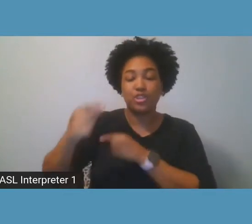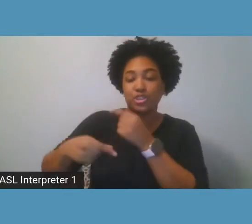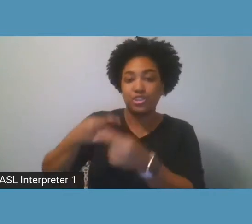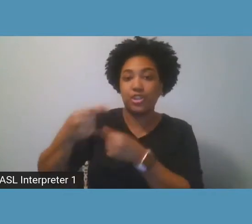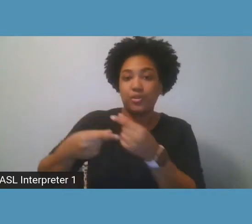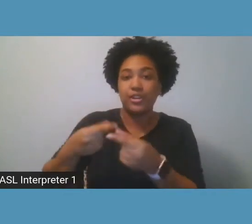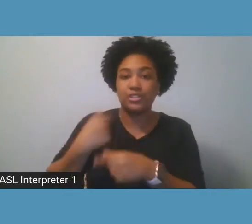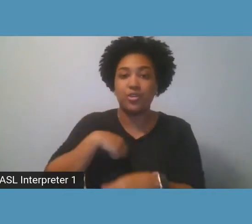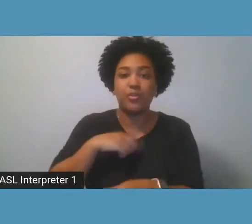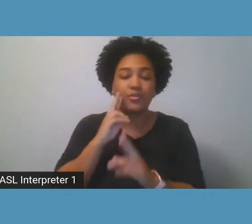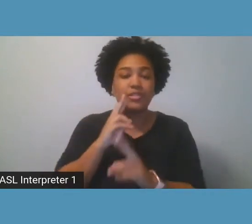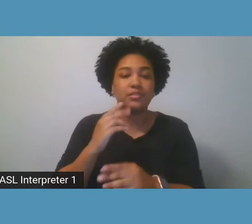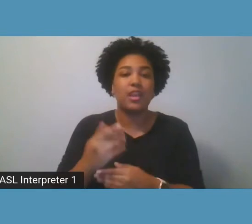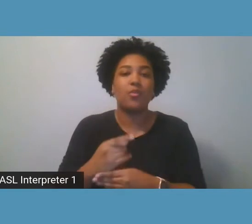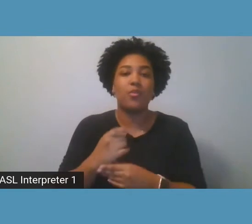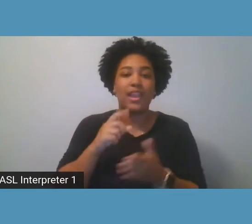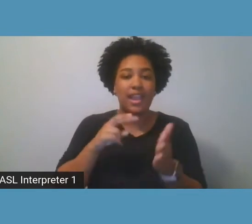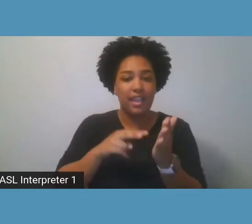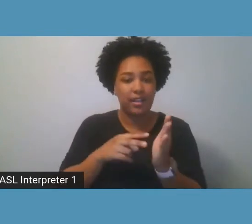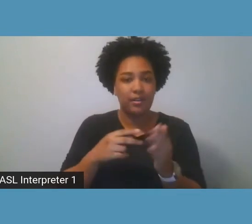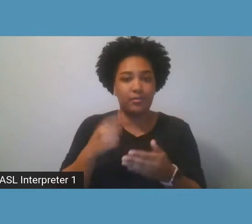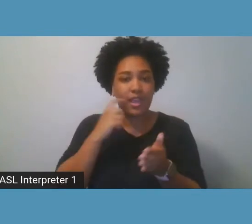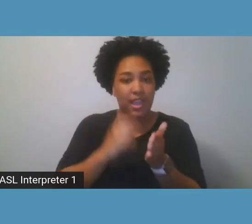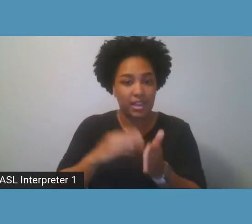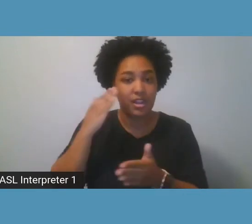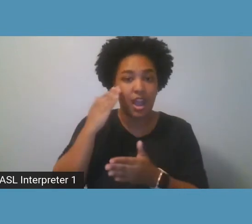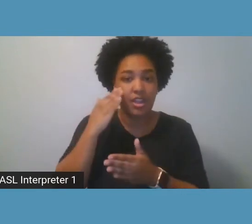the Digital Empowerment Project, recognize that our organizations